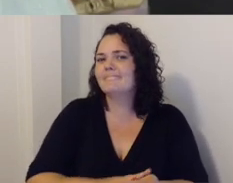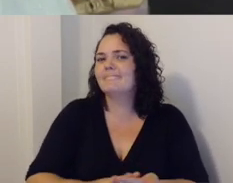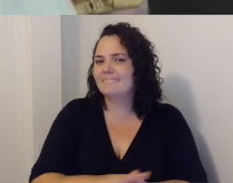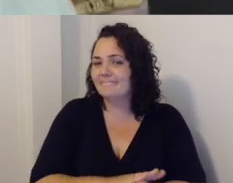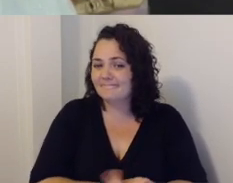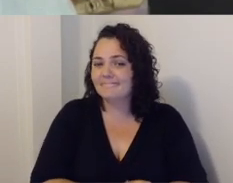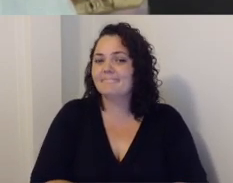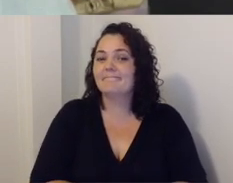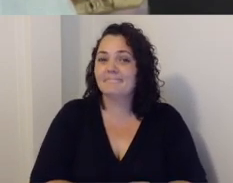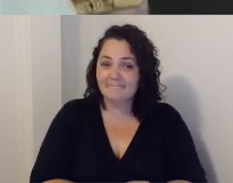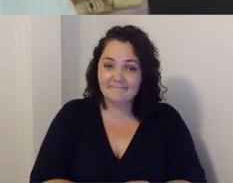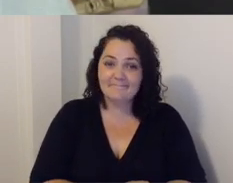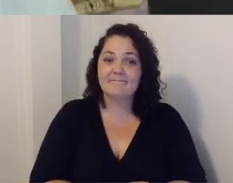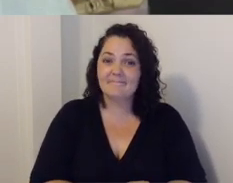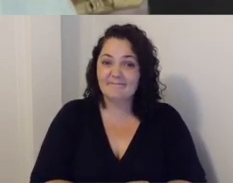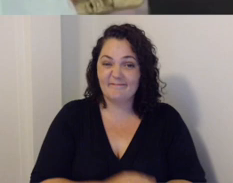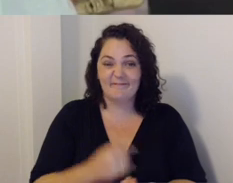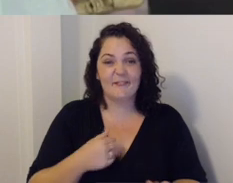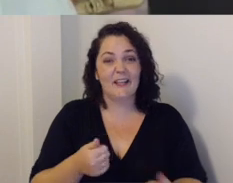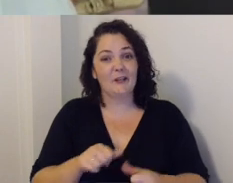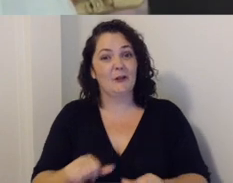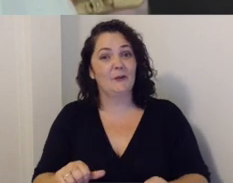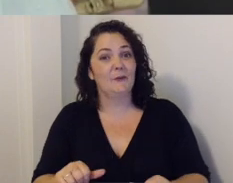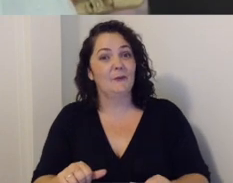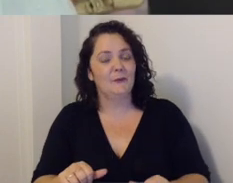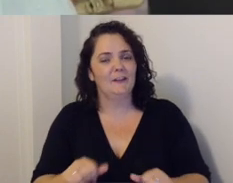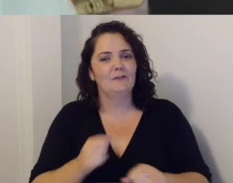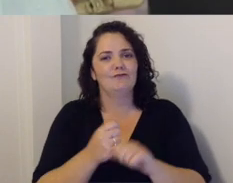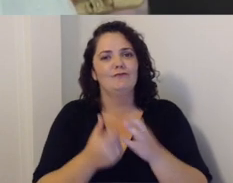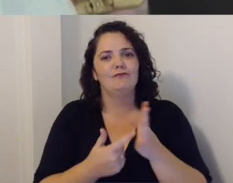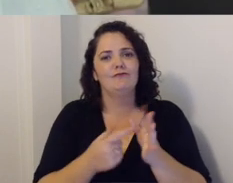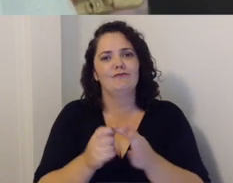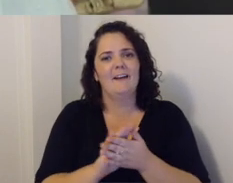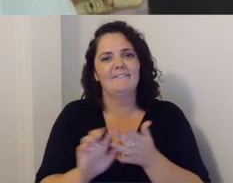surface and that's something we will actually do with graphite so one thing that you can do